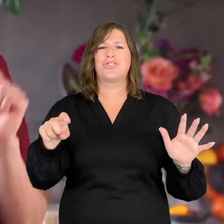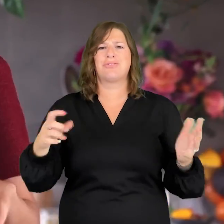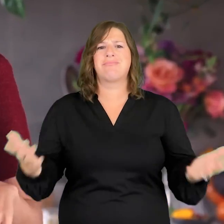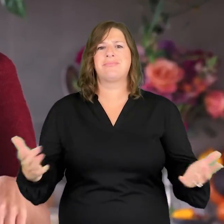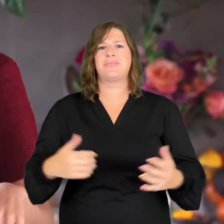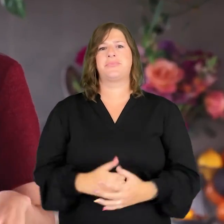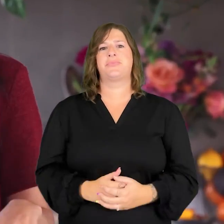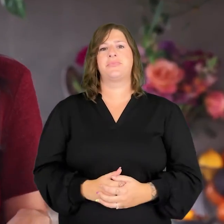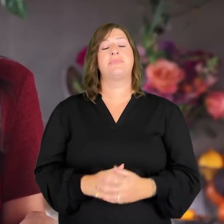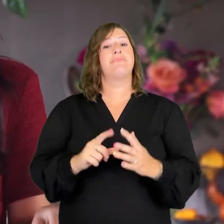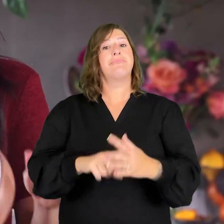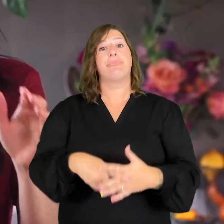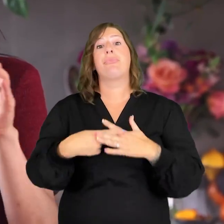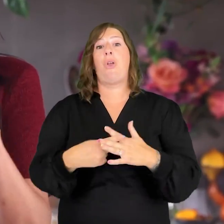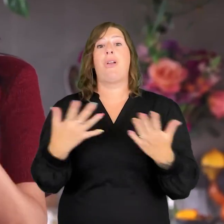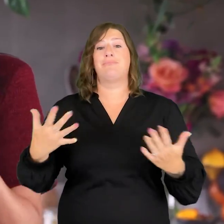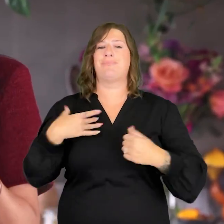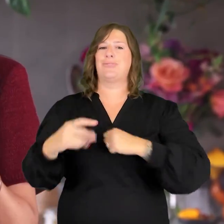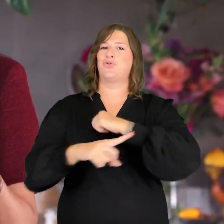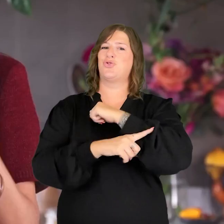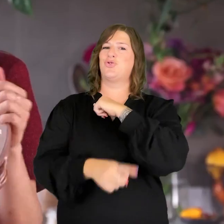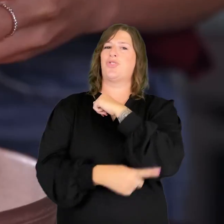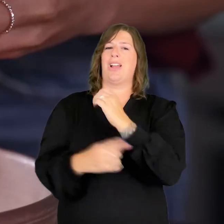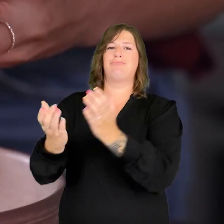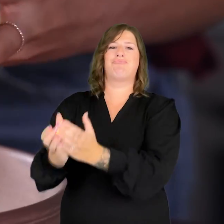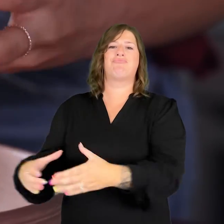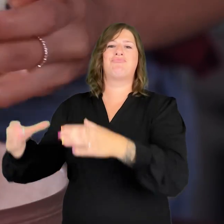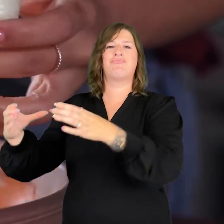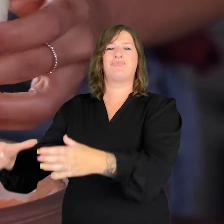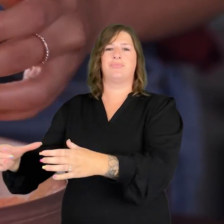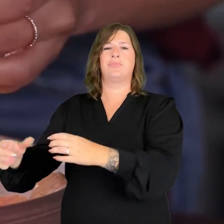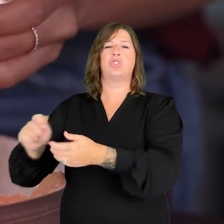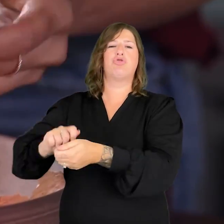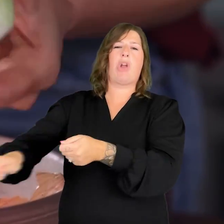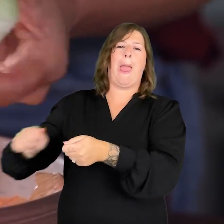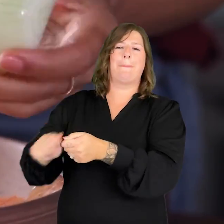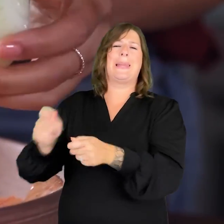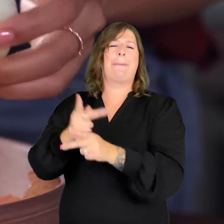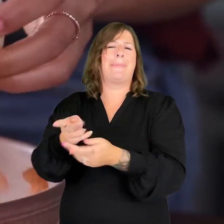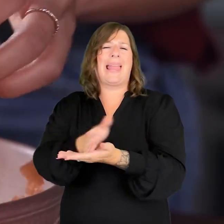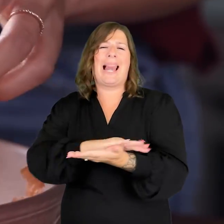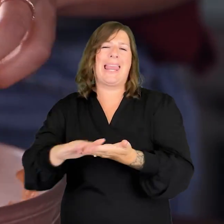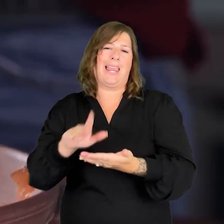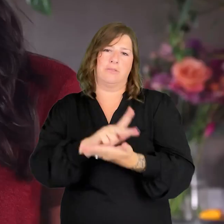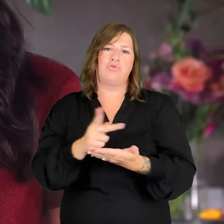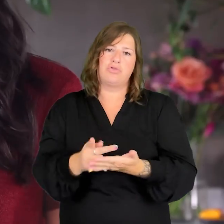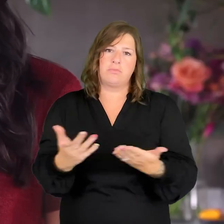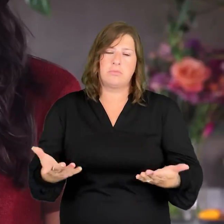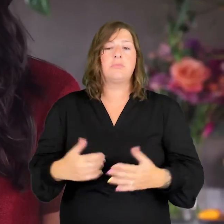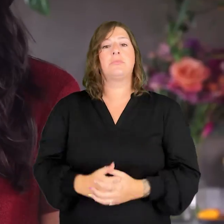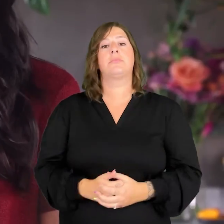Before I start, I also like to have a little bowl handy for scraps. This just helps us speed things along and keeps the work surface clean.